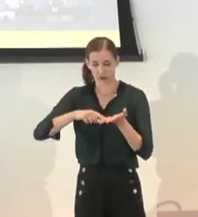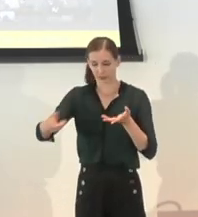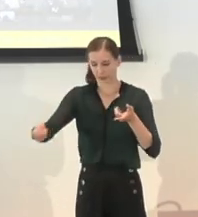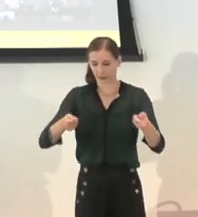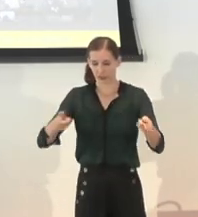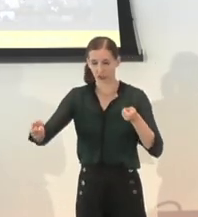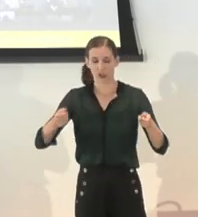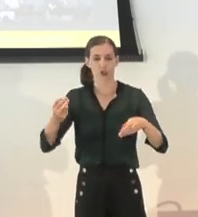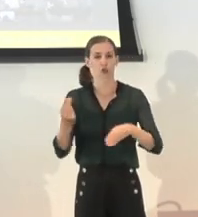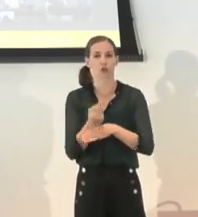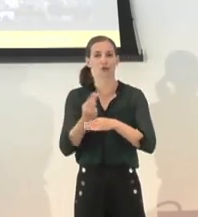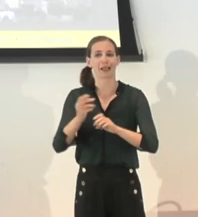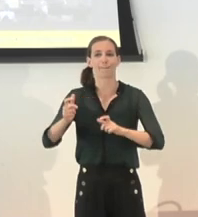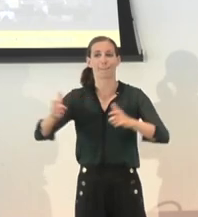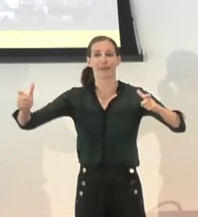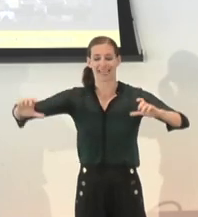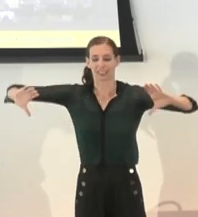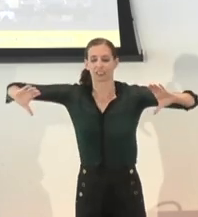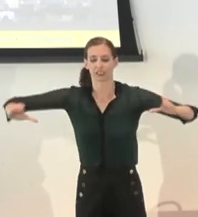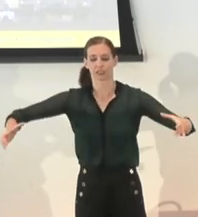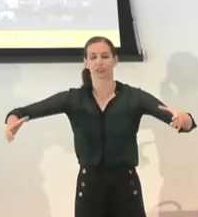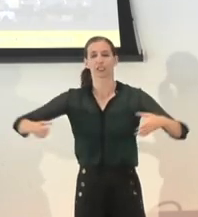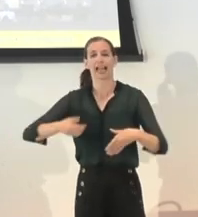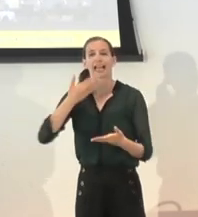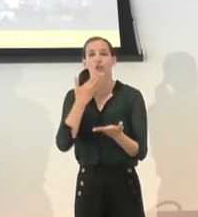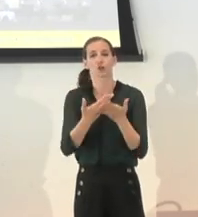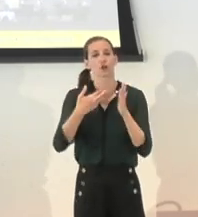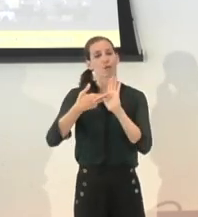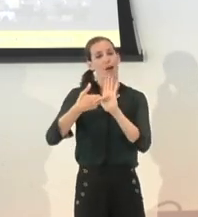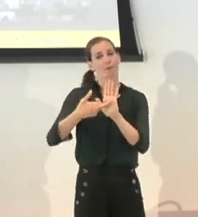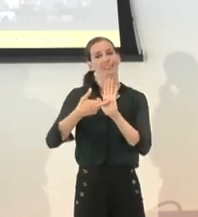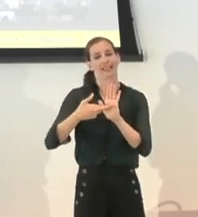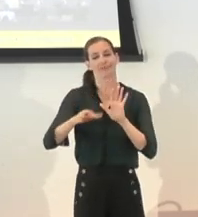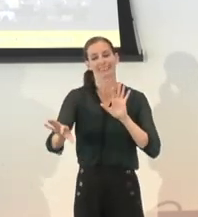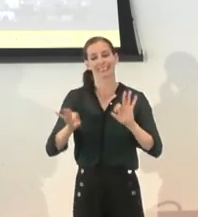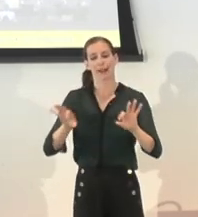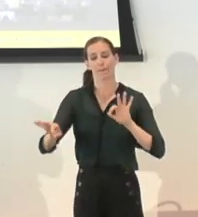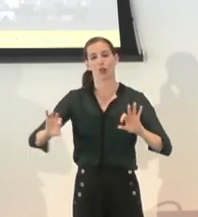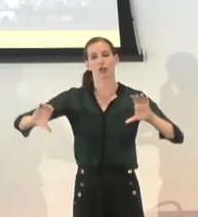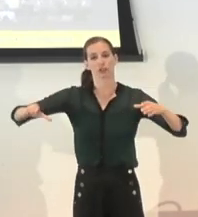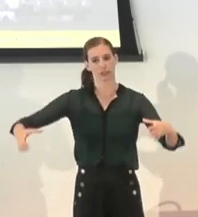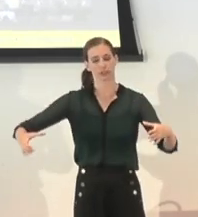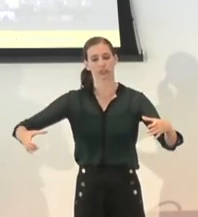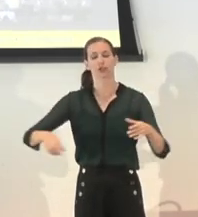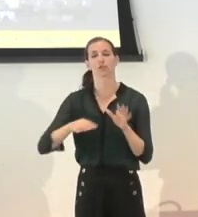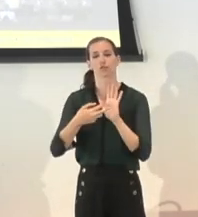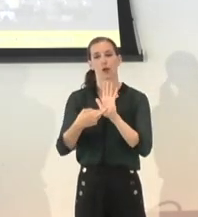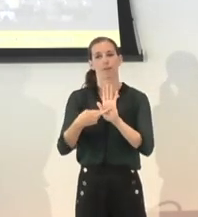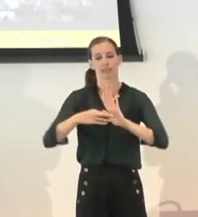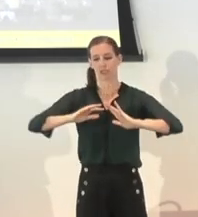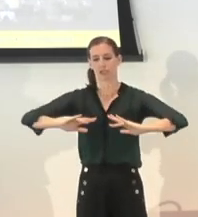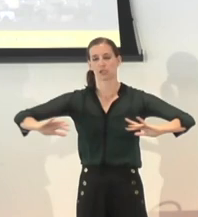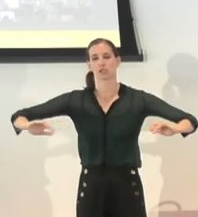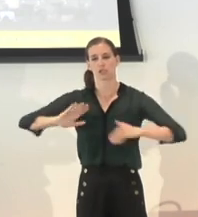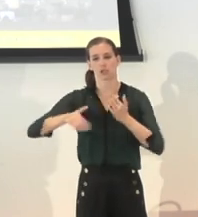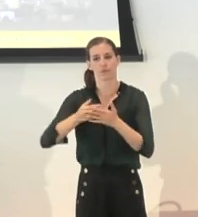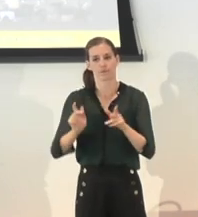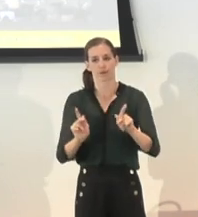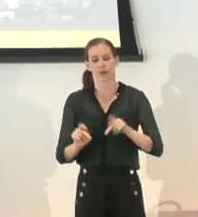representative samples, and more specialized as we want them, do things quickly, do it over time,